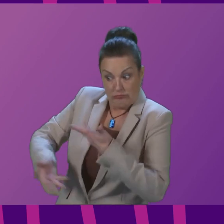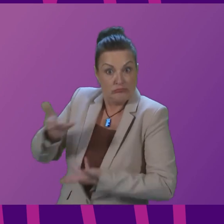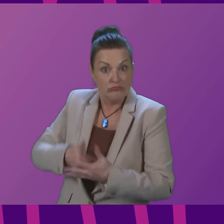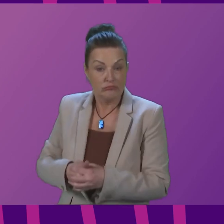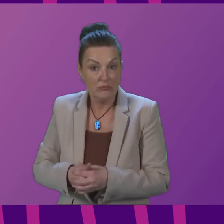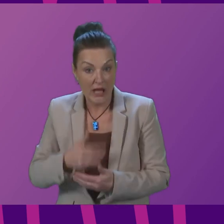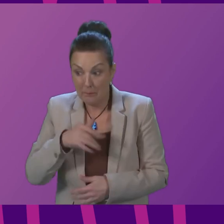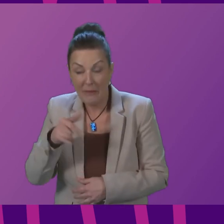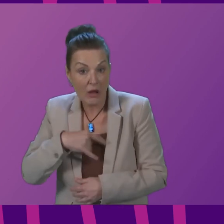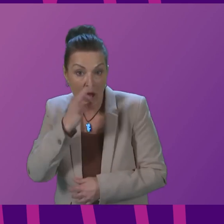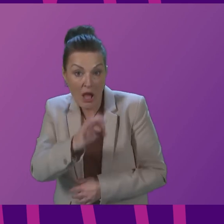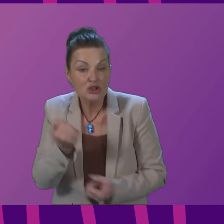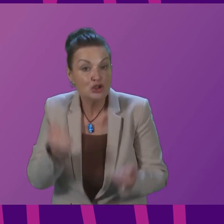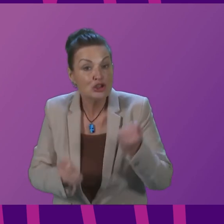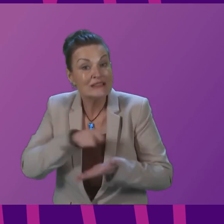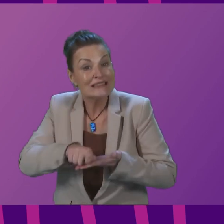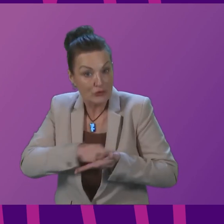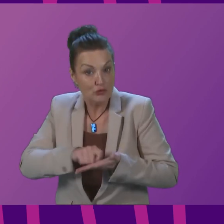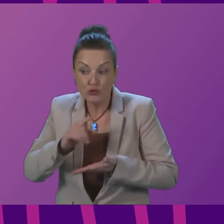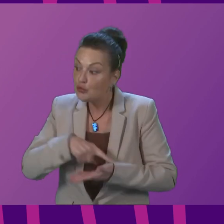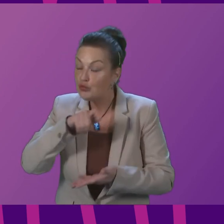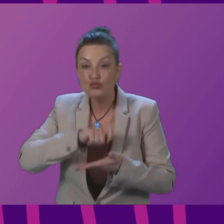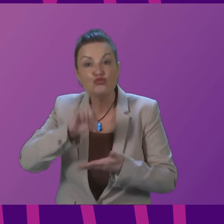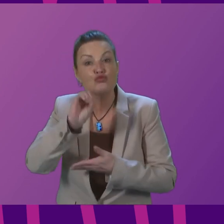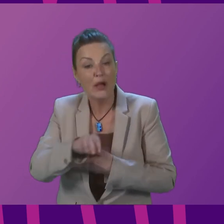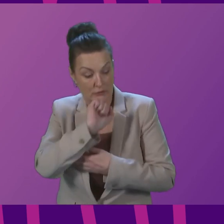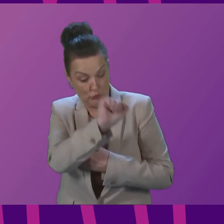to ask the justice secretary to write to the member in due course.